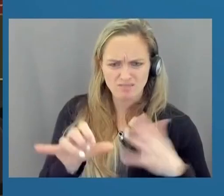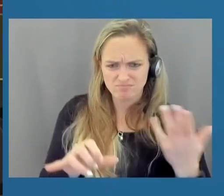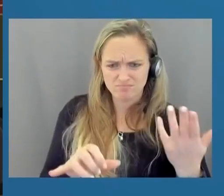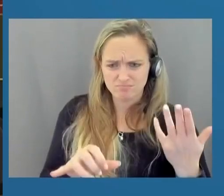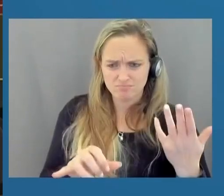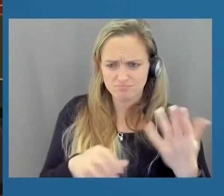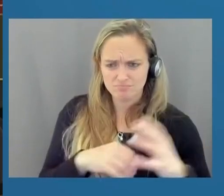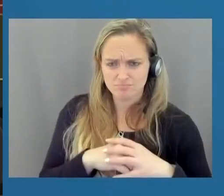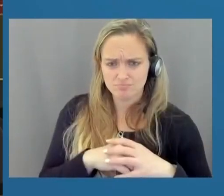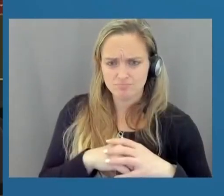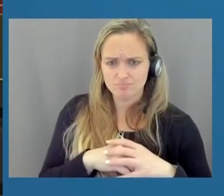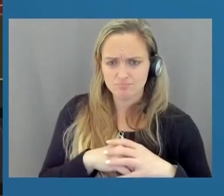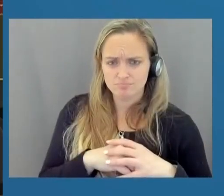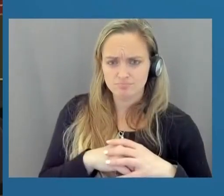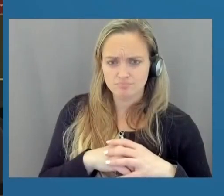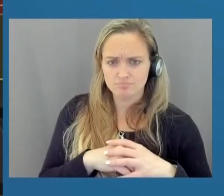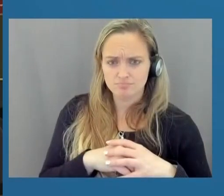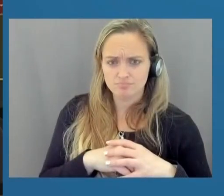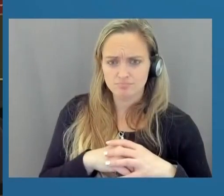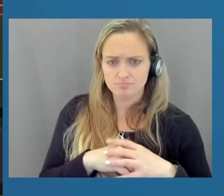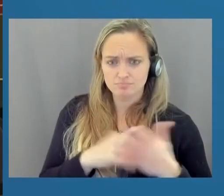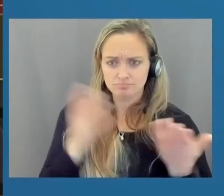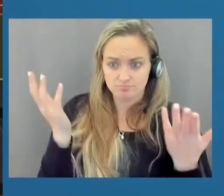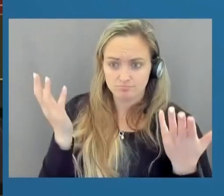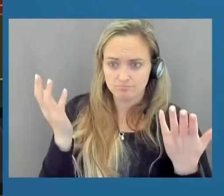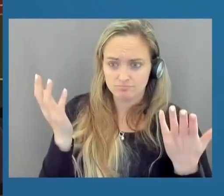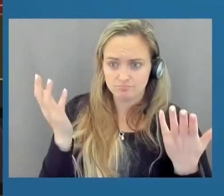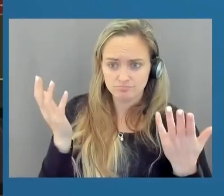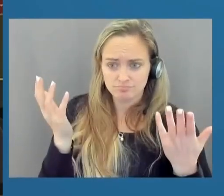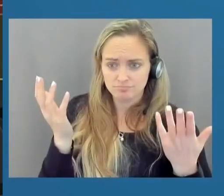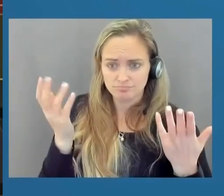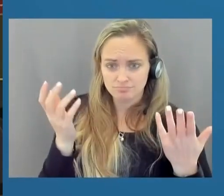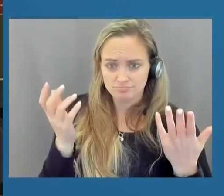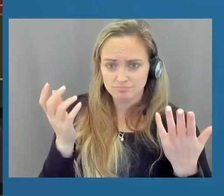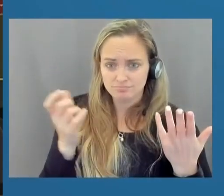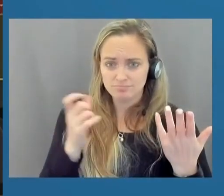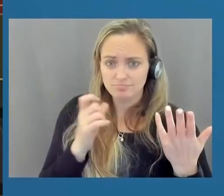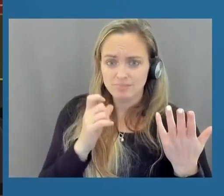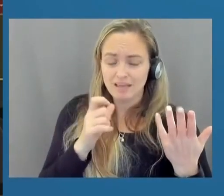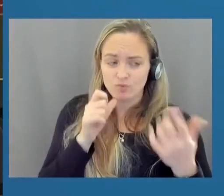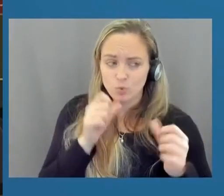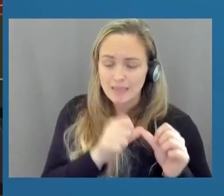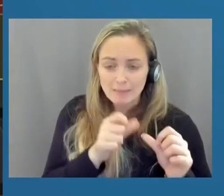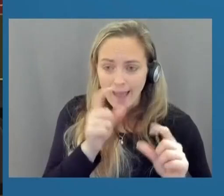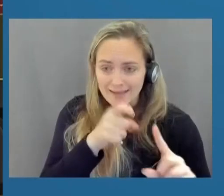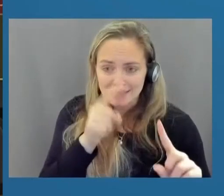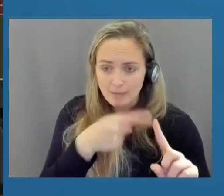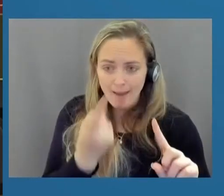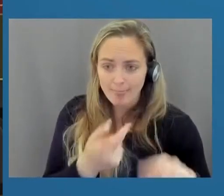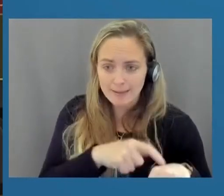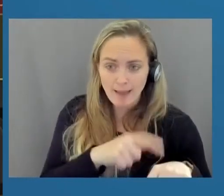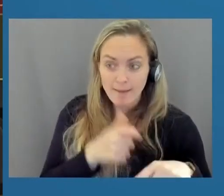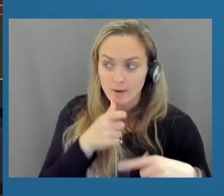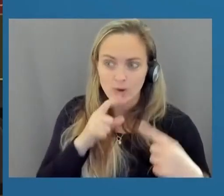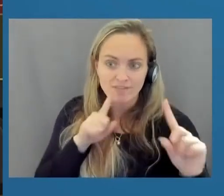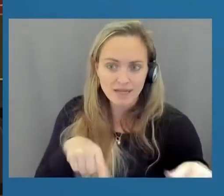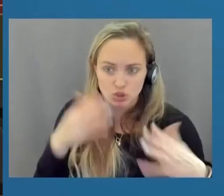Governor, uh, I'm not, you're not gonna get anything out of me on the timing because we don't know. I'm really not holding. I don't know the magic date.